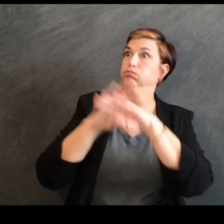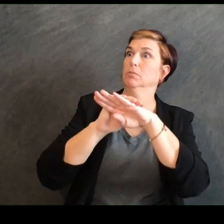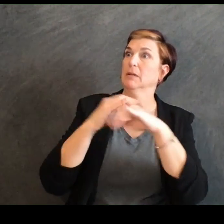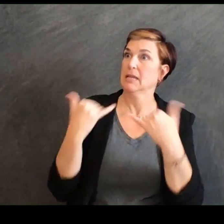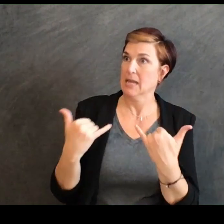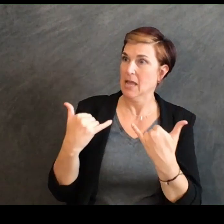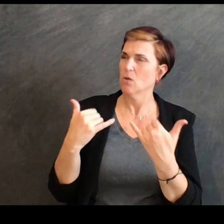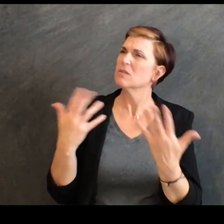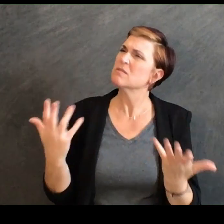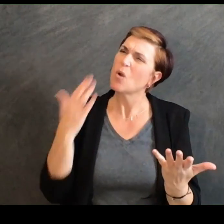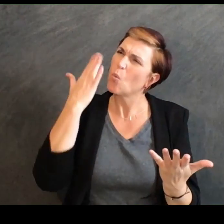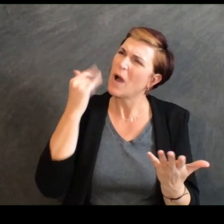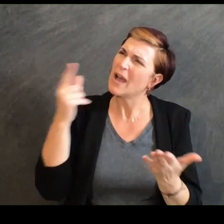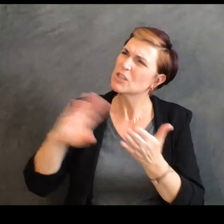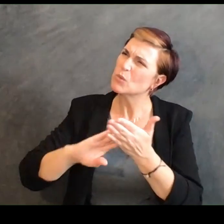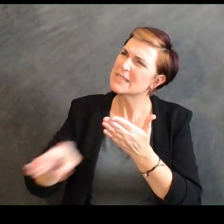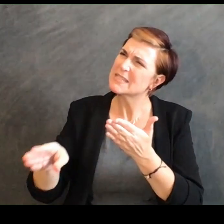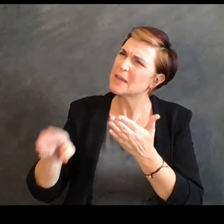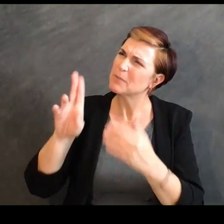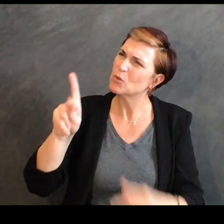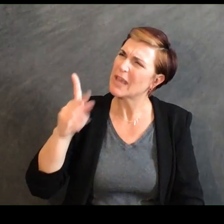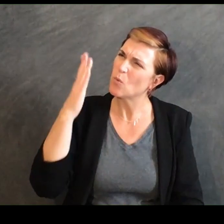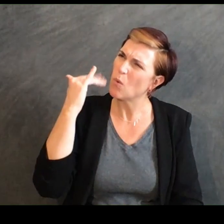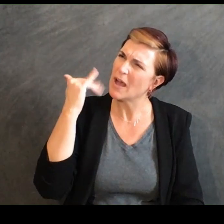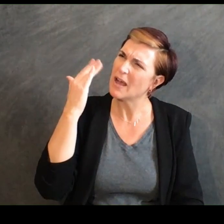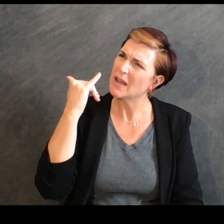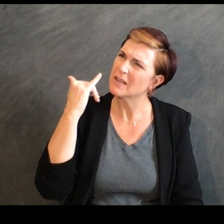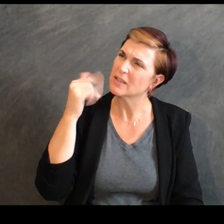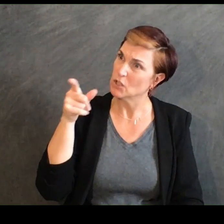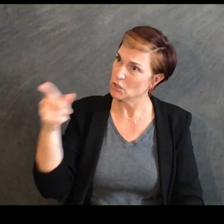exemption and would you consider adding them to this travel ban list